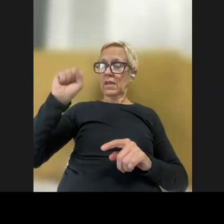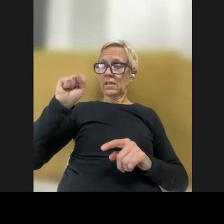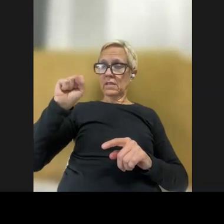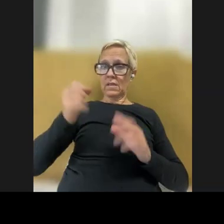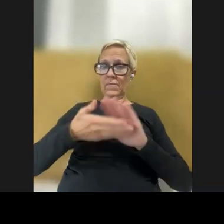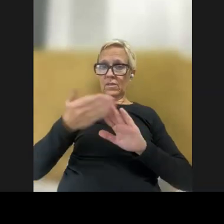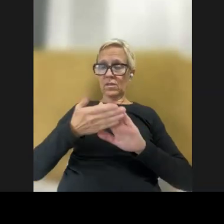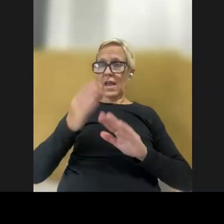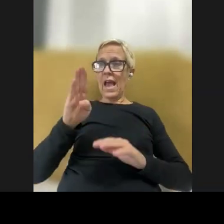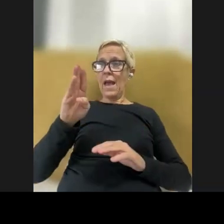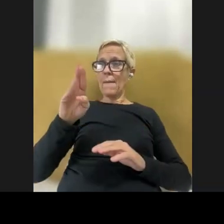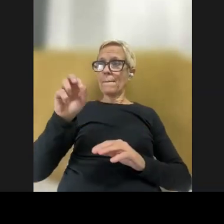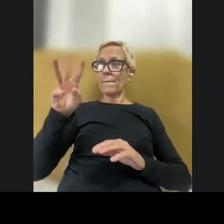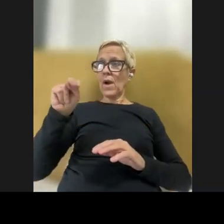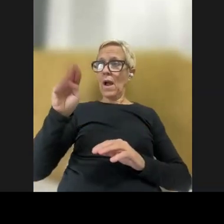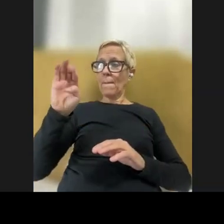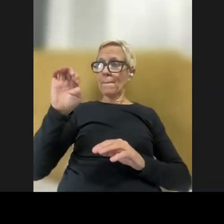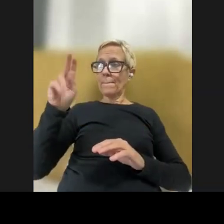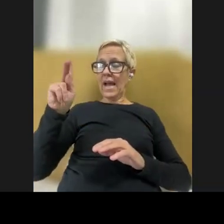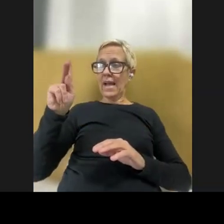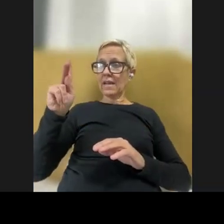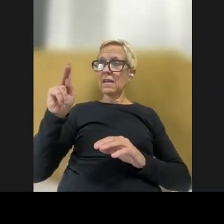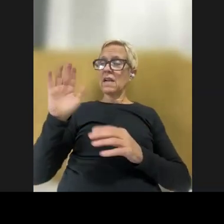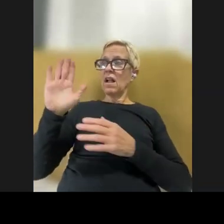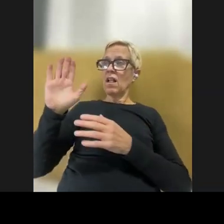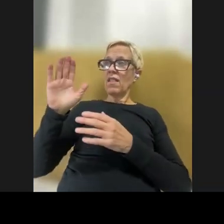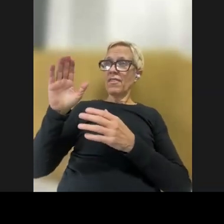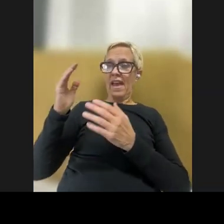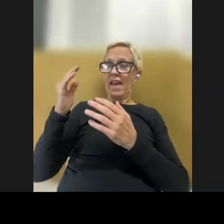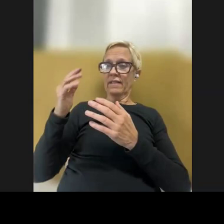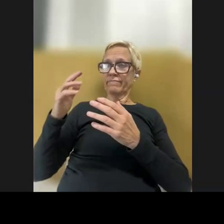I don't have this data, but last I looked at the data, last time anybody showed me the data, we still were not serving as many people today currently as we were serving during the Sebelius administration. Brownback cut back on the number of people getting served.